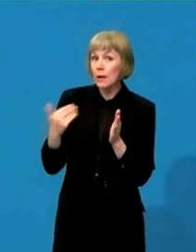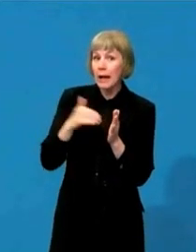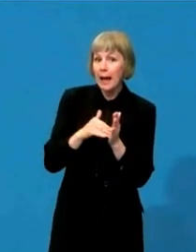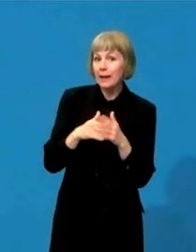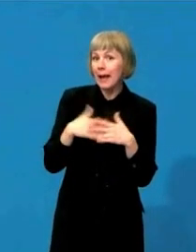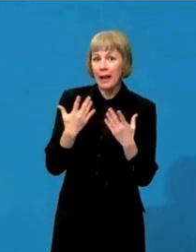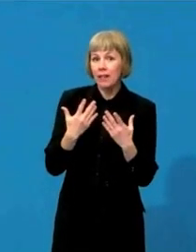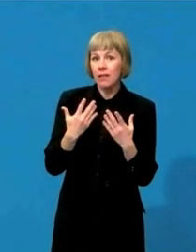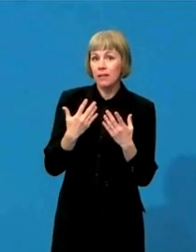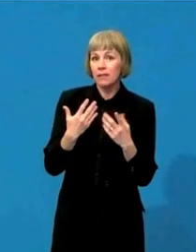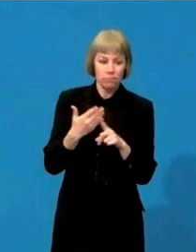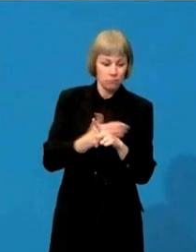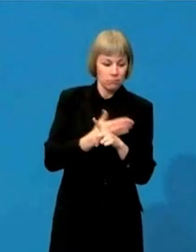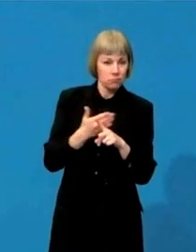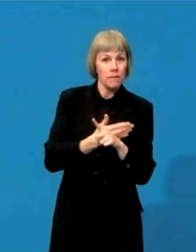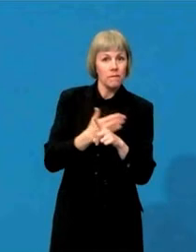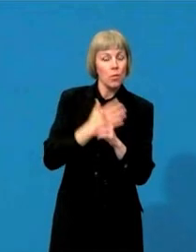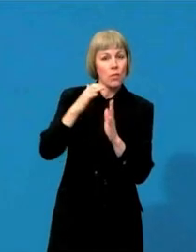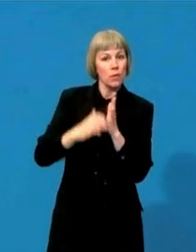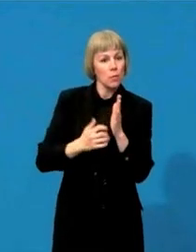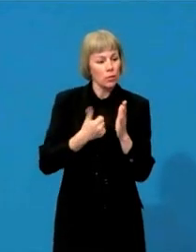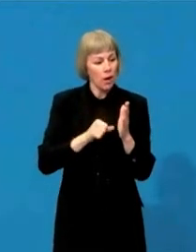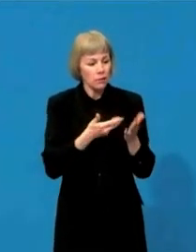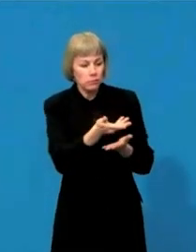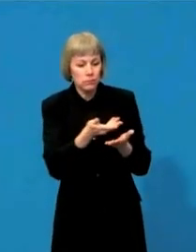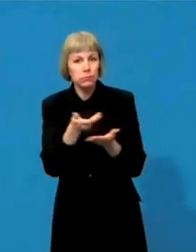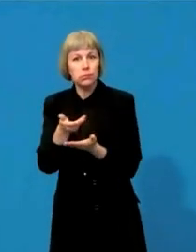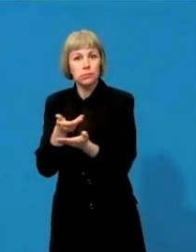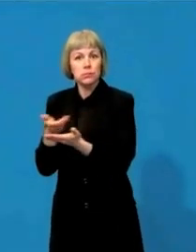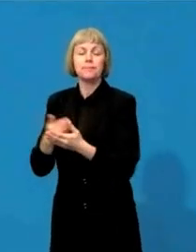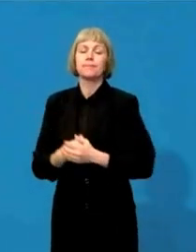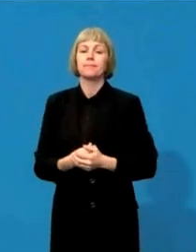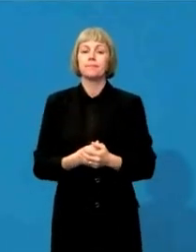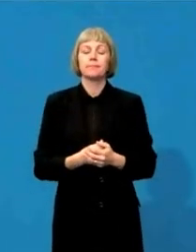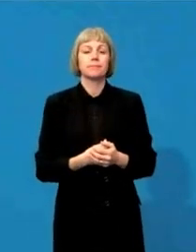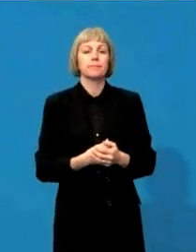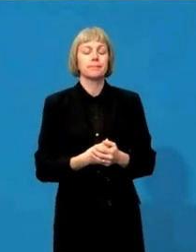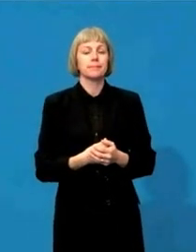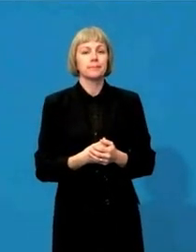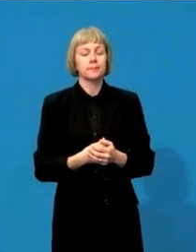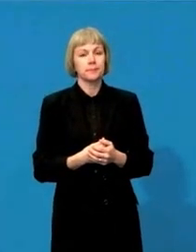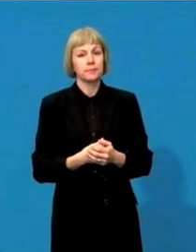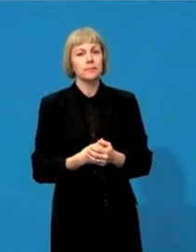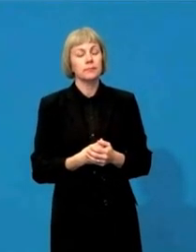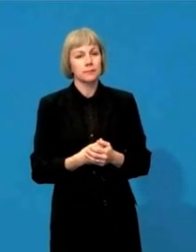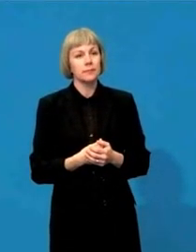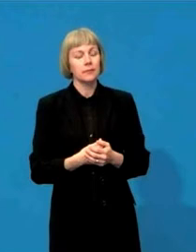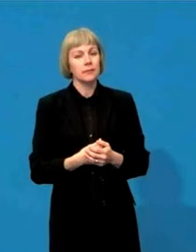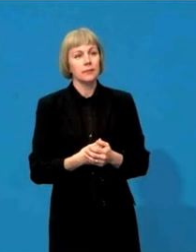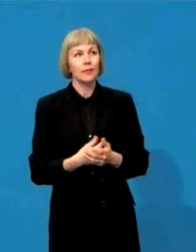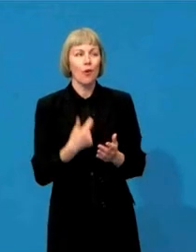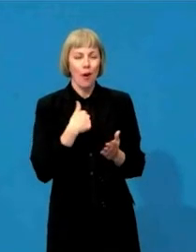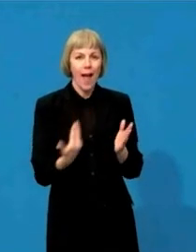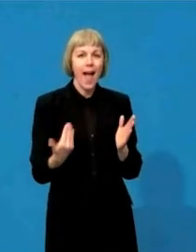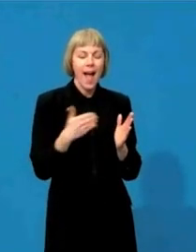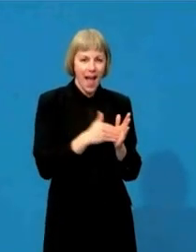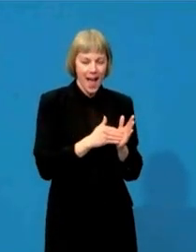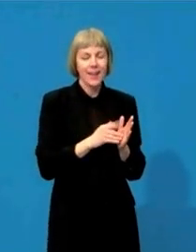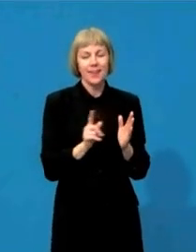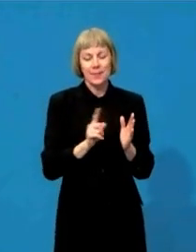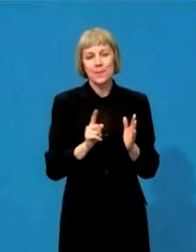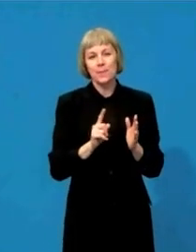report? MS CARTER: Other than to say that we was actually forced into doing